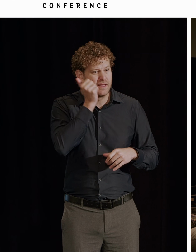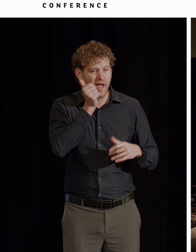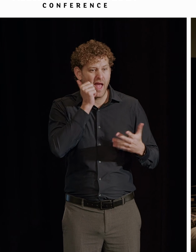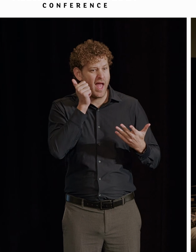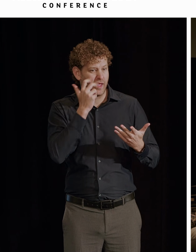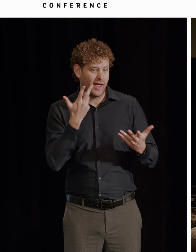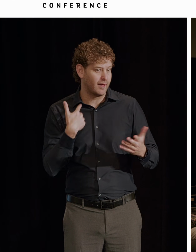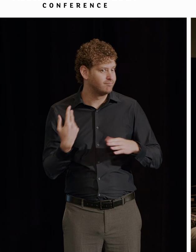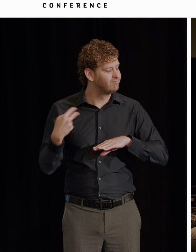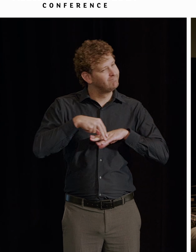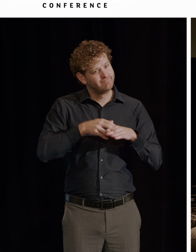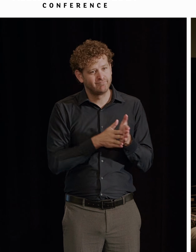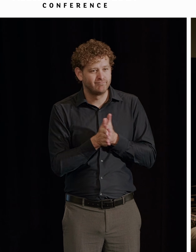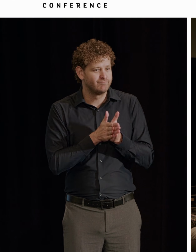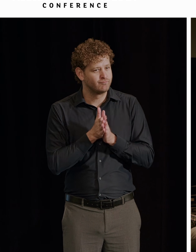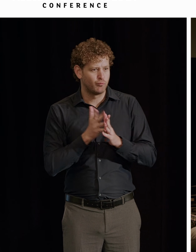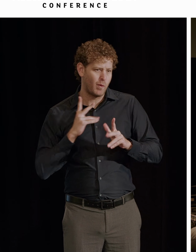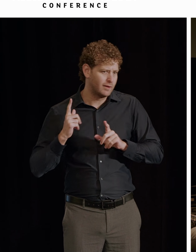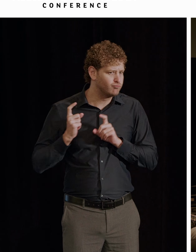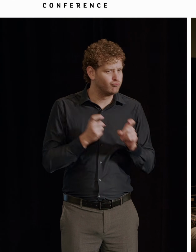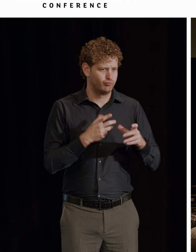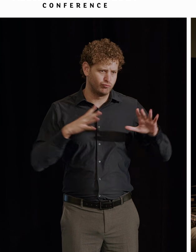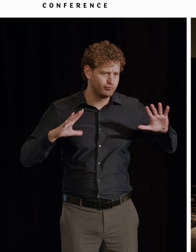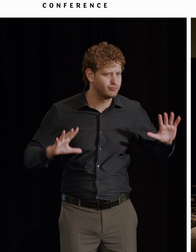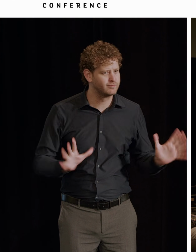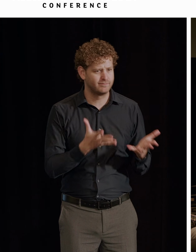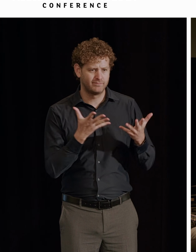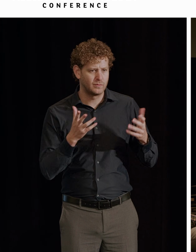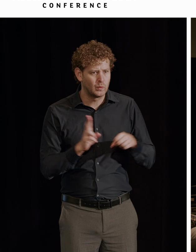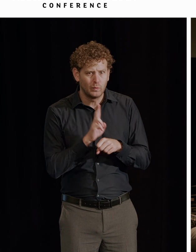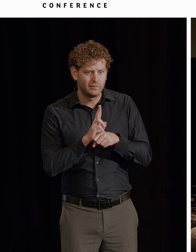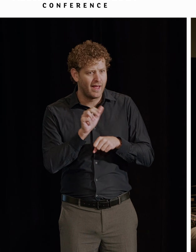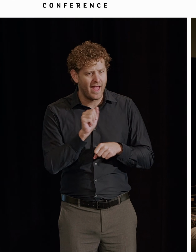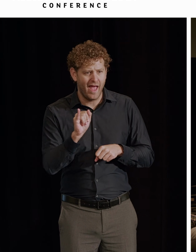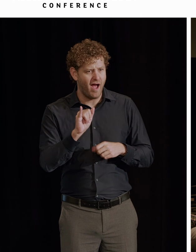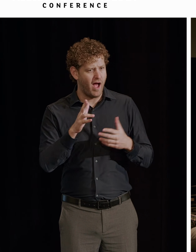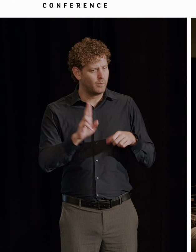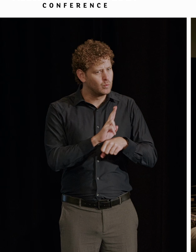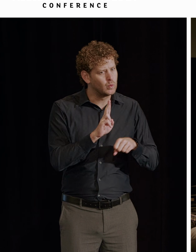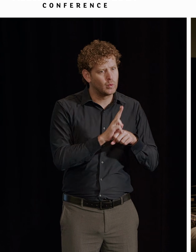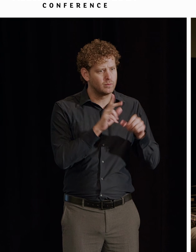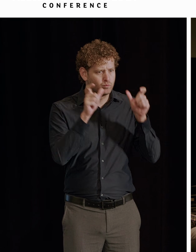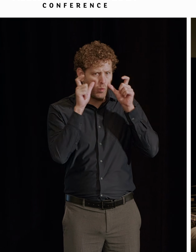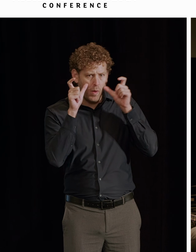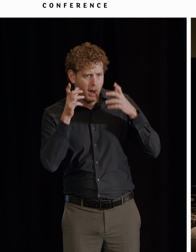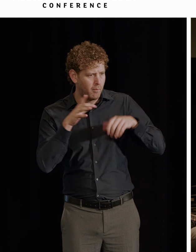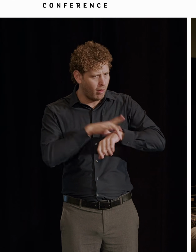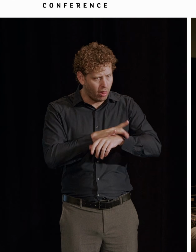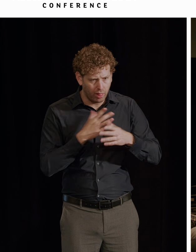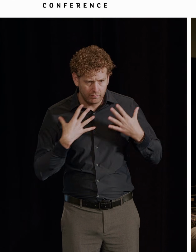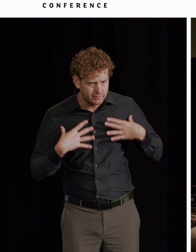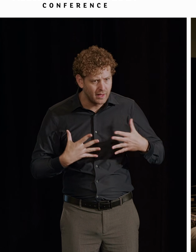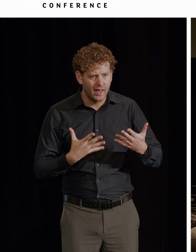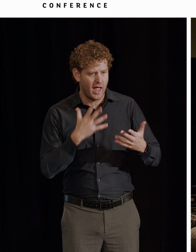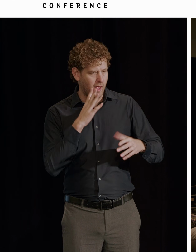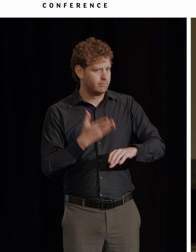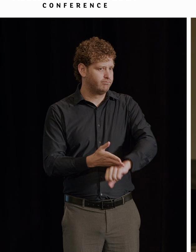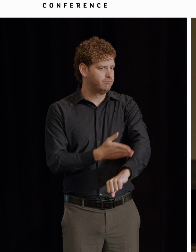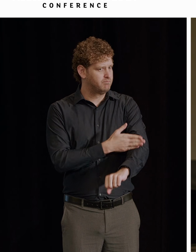in leveraging AI and wearables to help make a difference in the day-to-day lives of those.